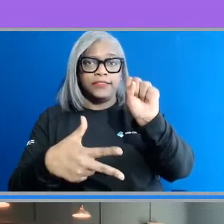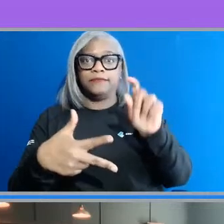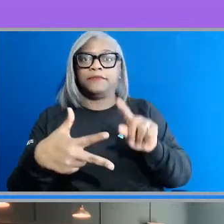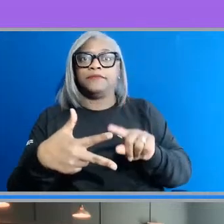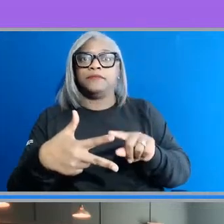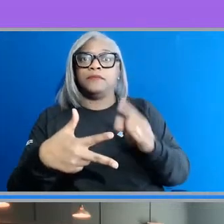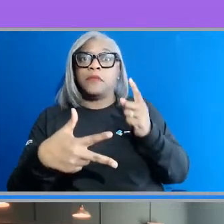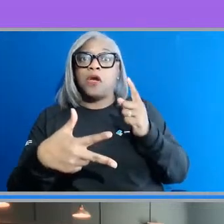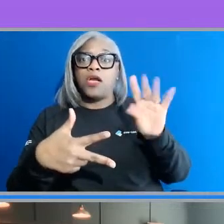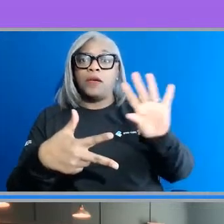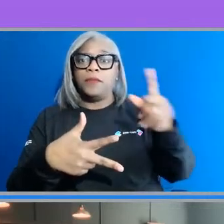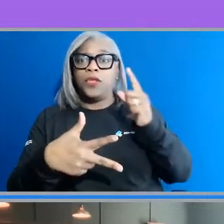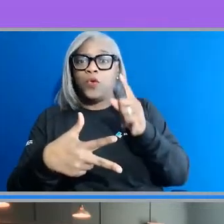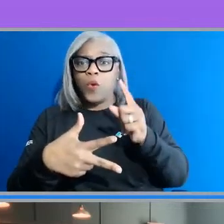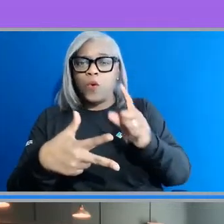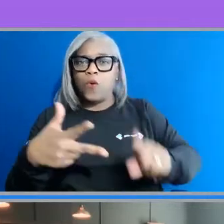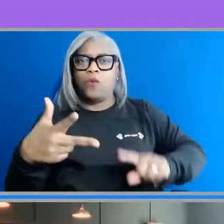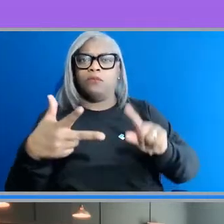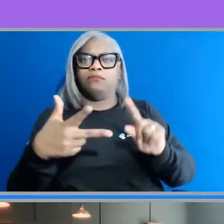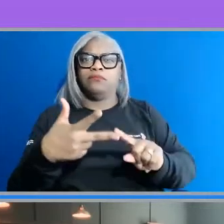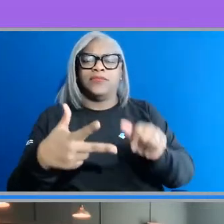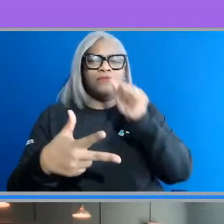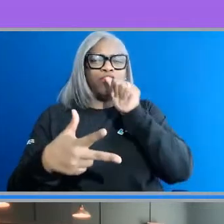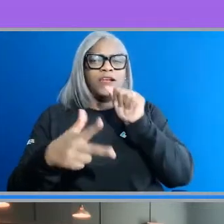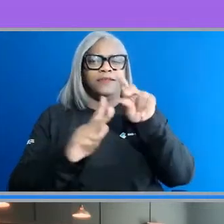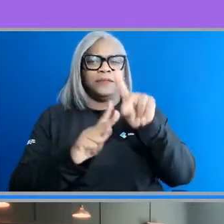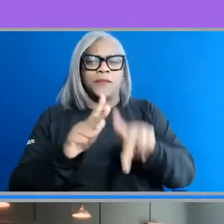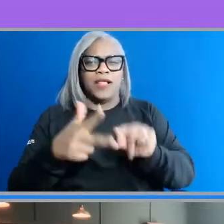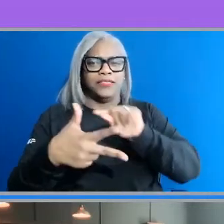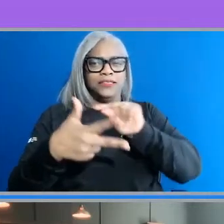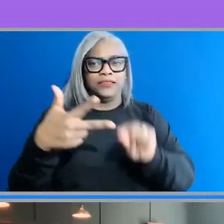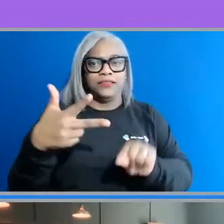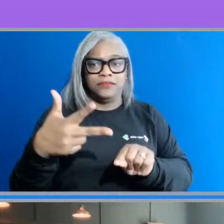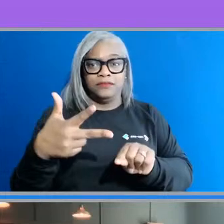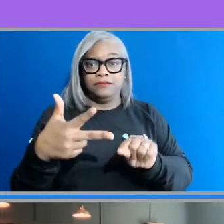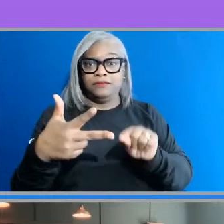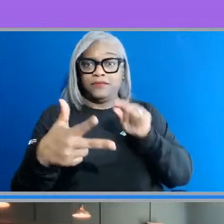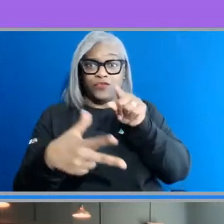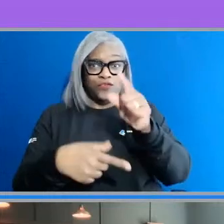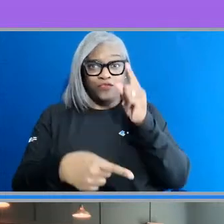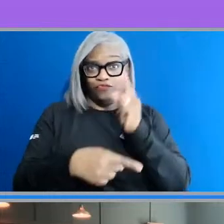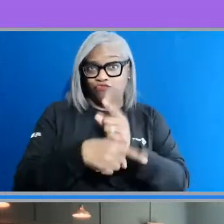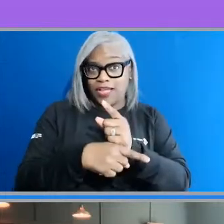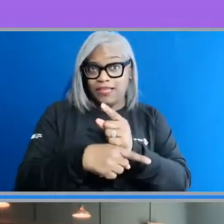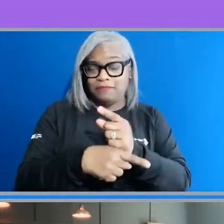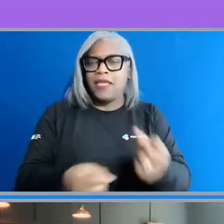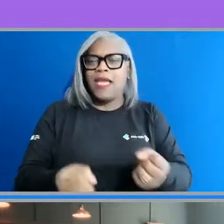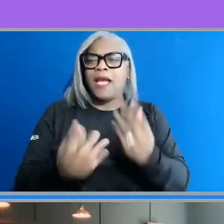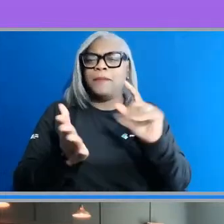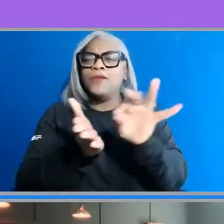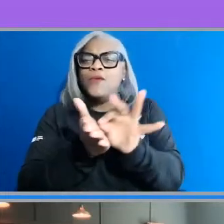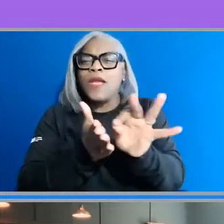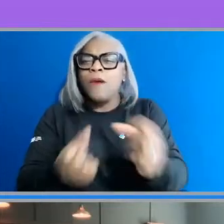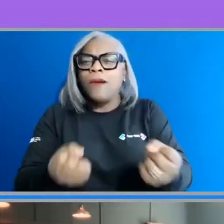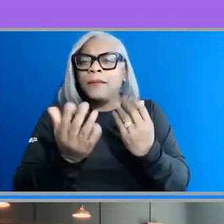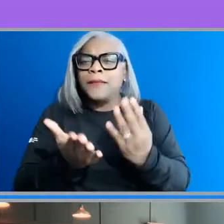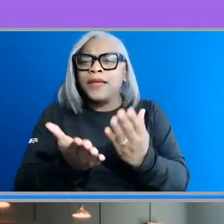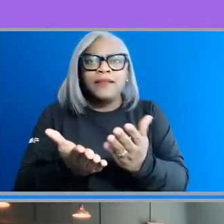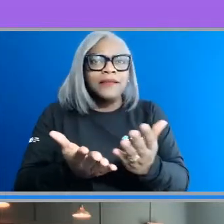was a link and the privacy policy was your link. Did you all get it correct? How many did you get? This illustrates